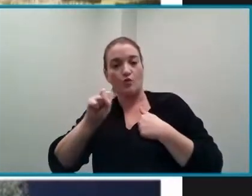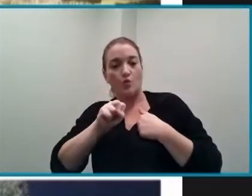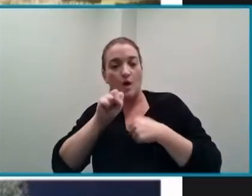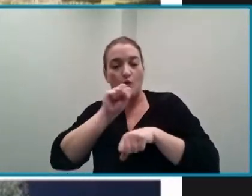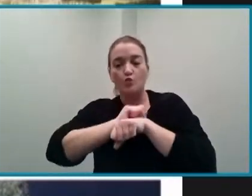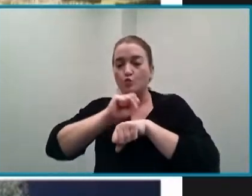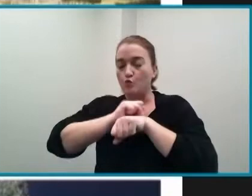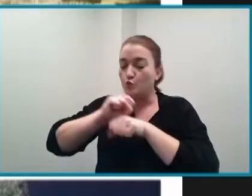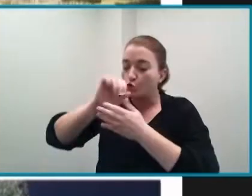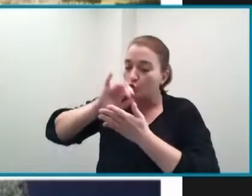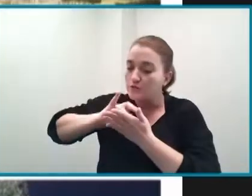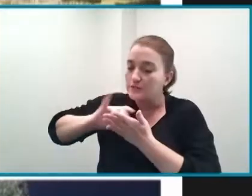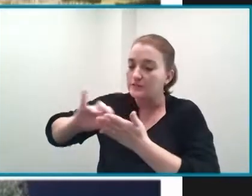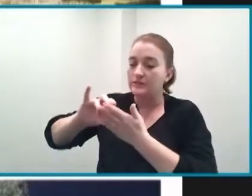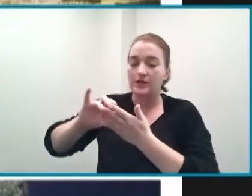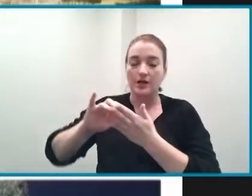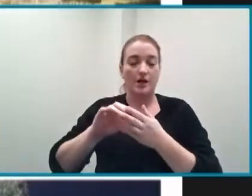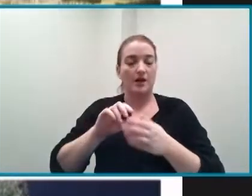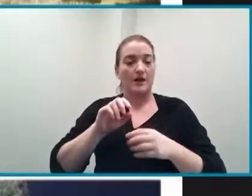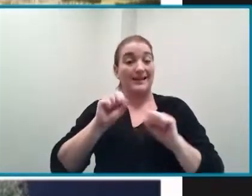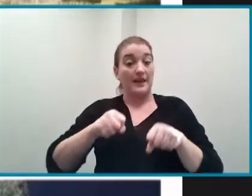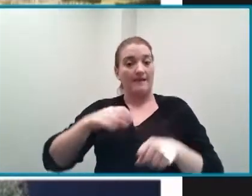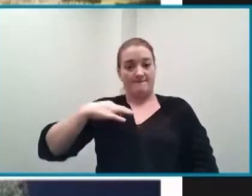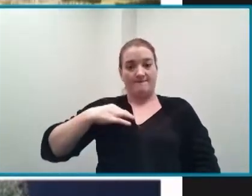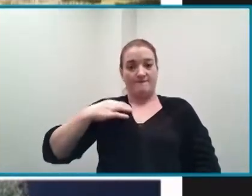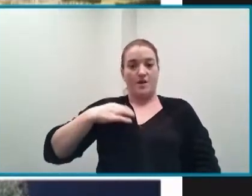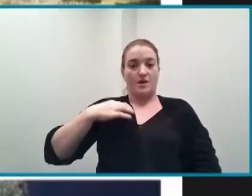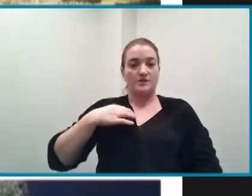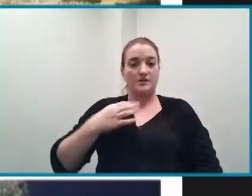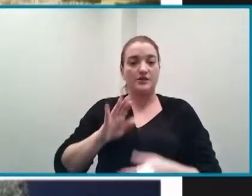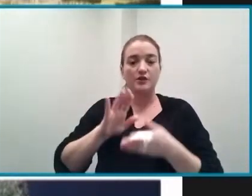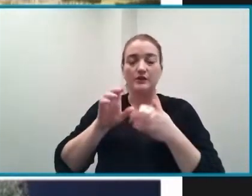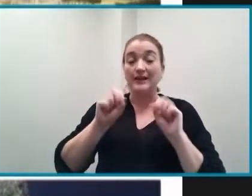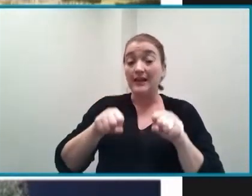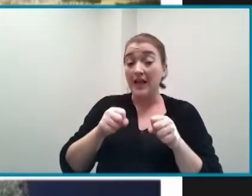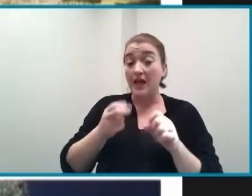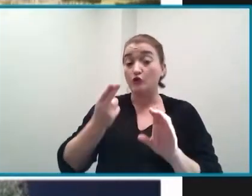volunteers, joining the Army, the, or the military. Um,